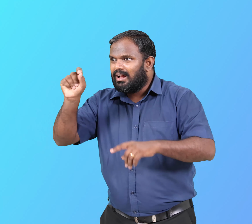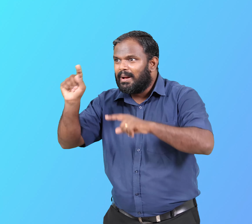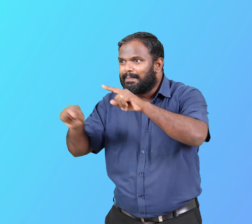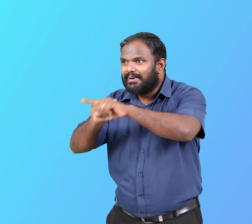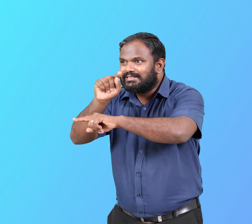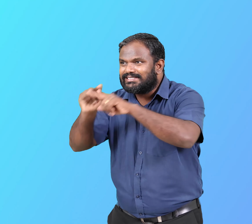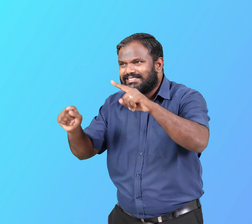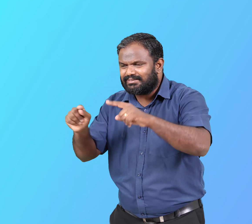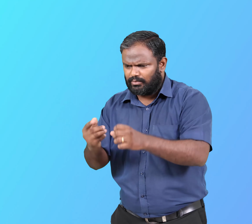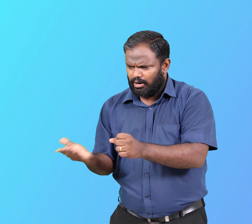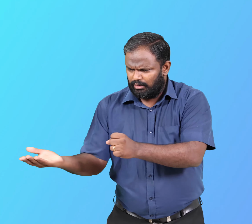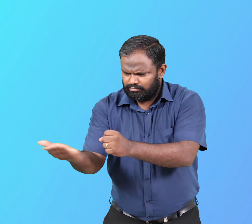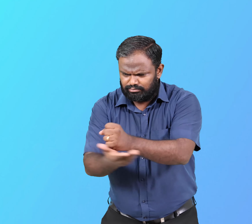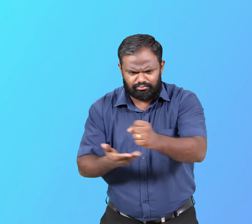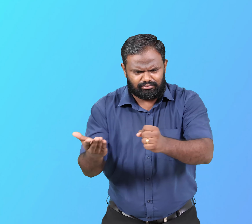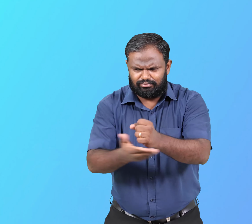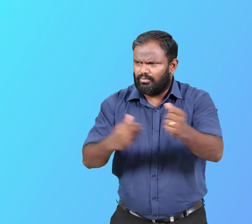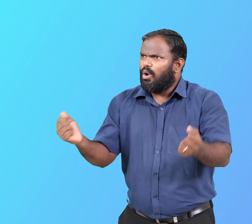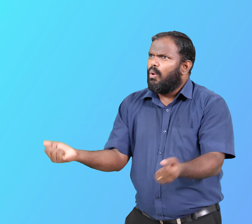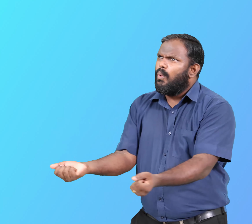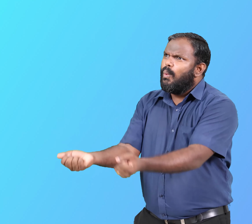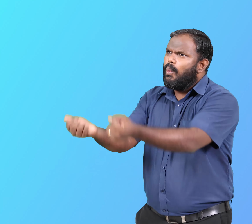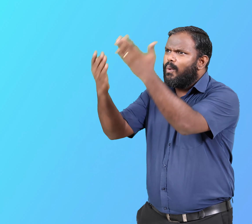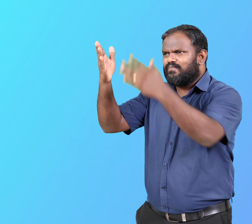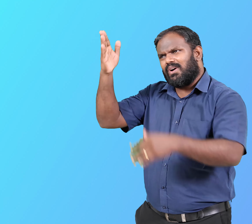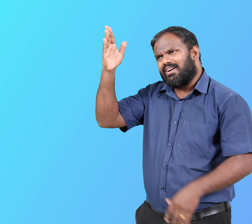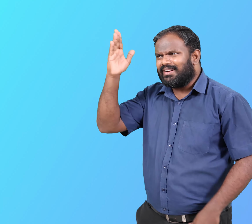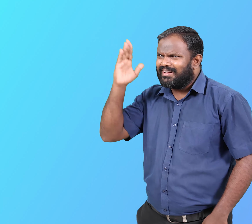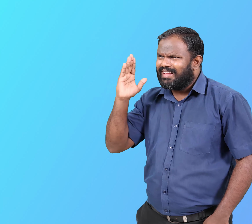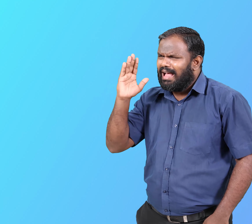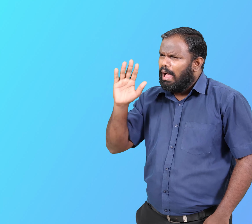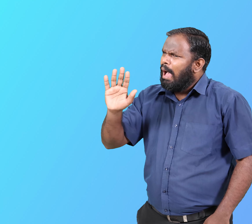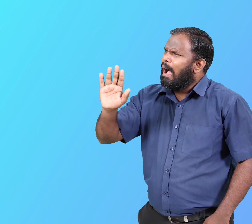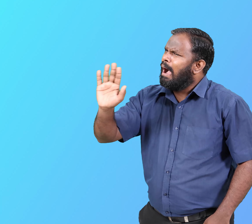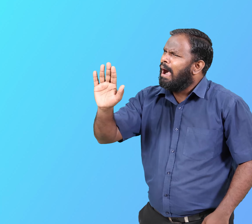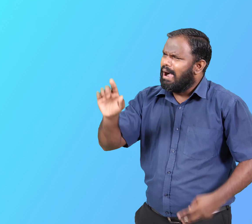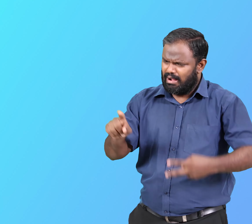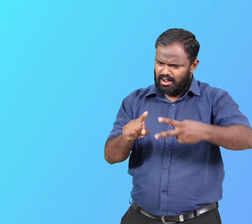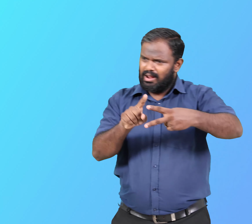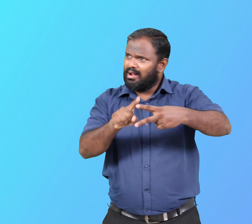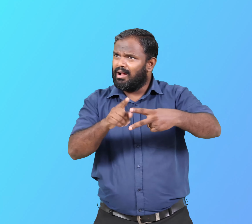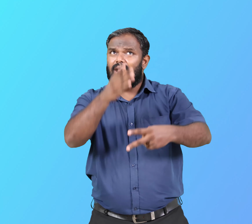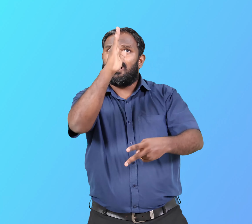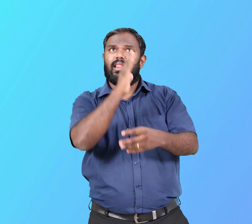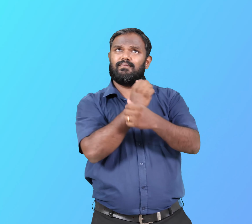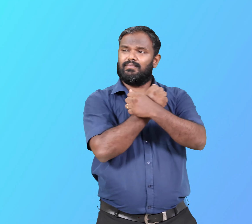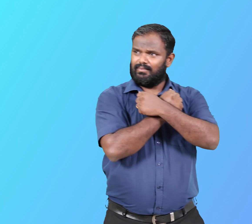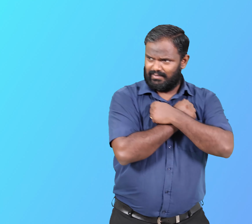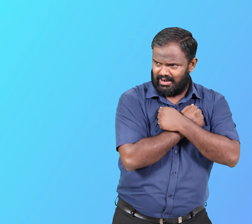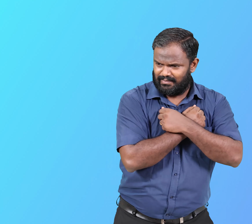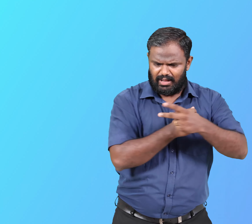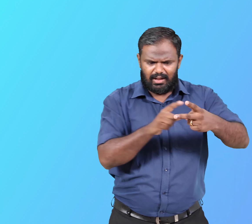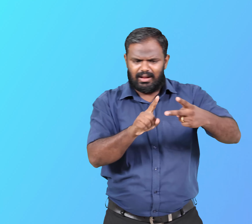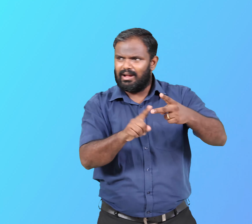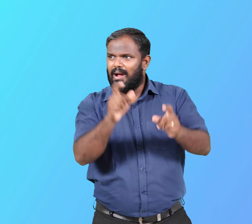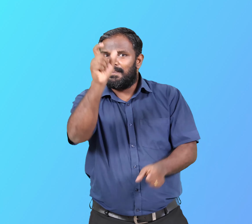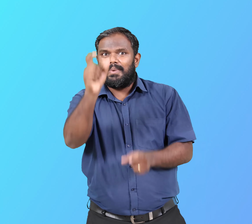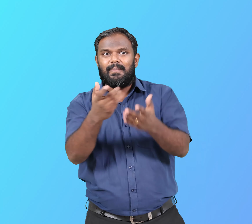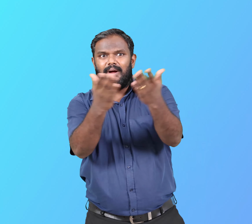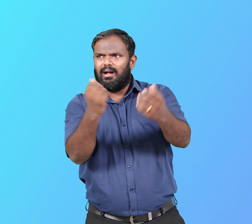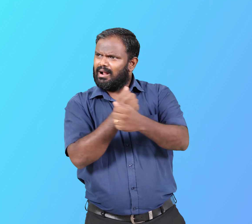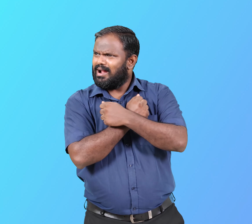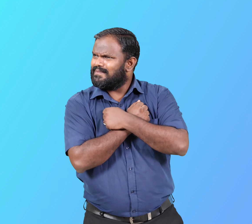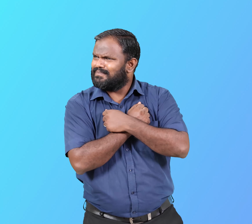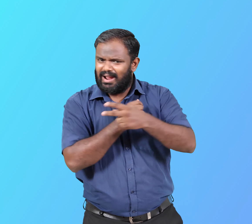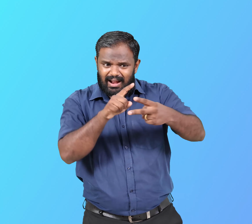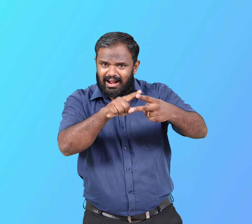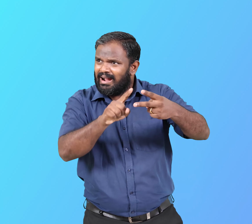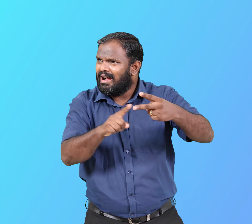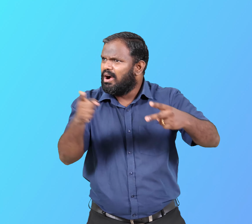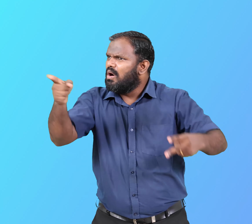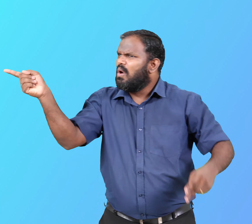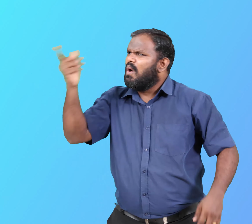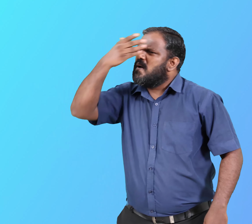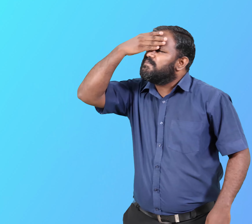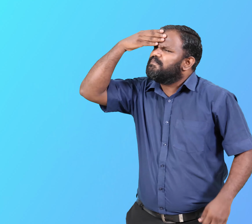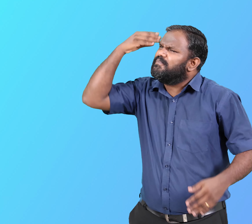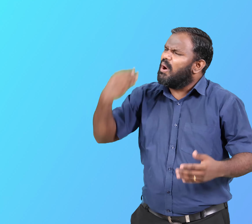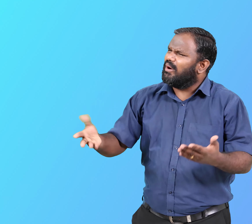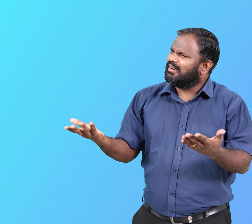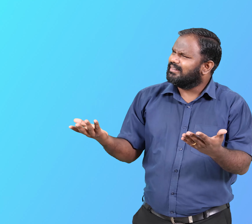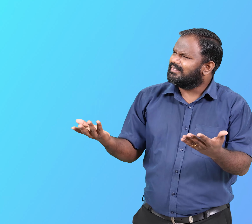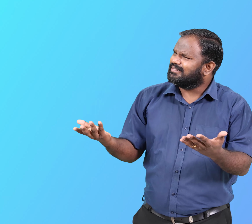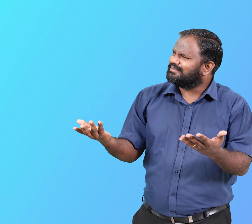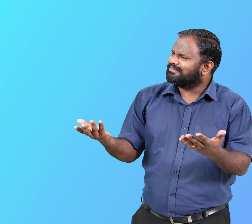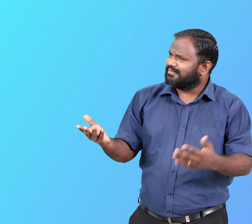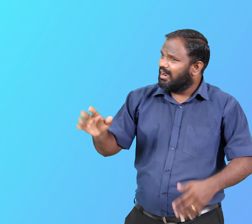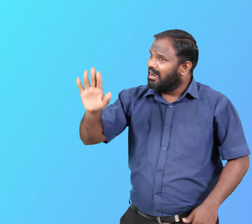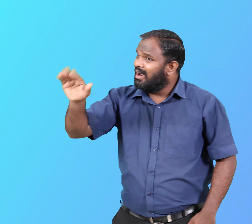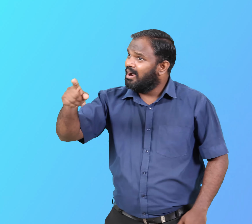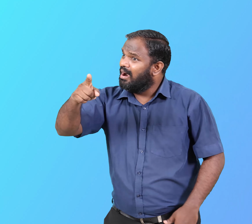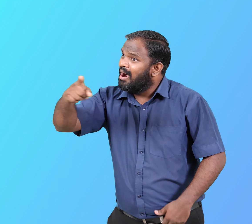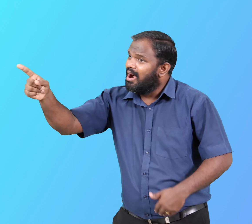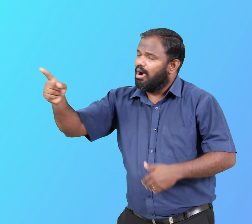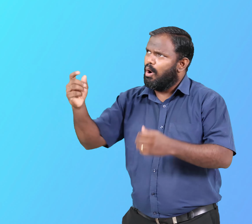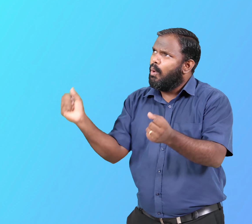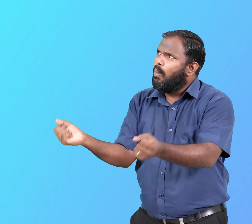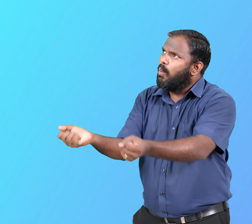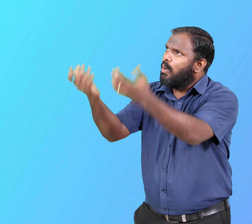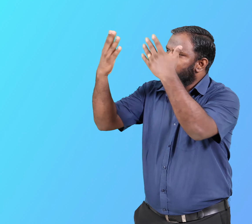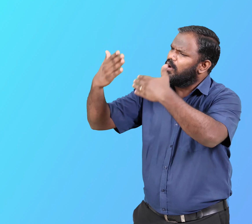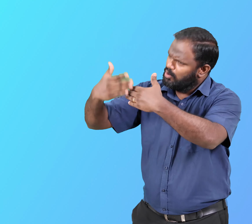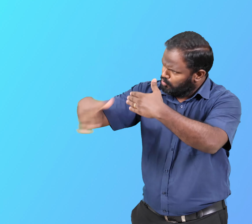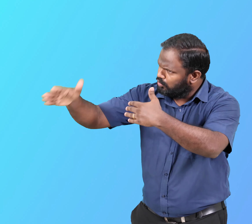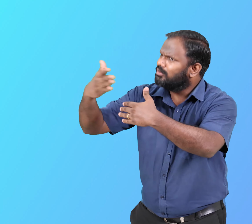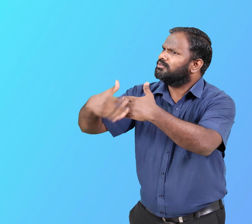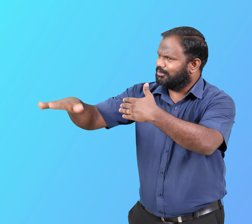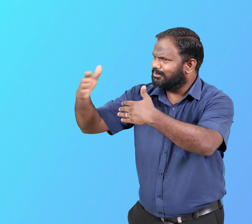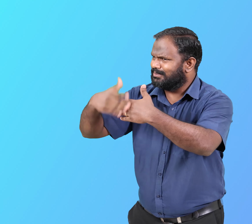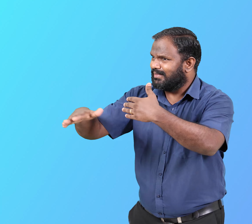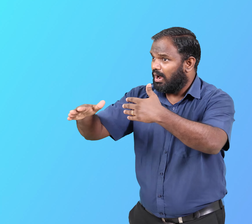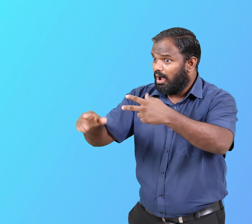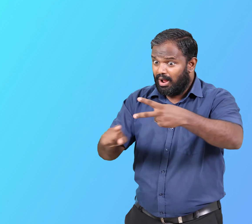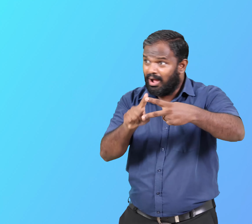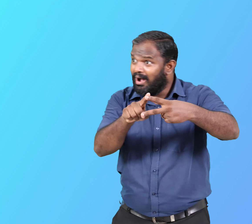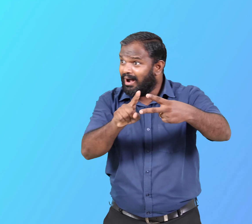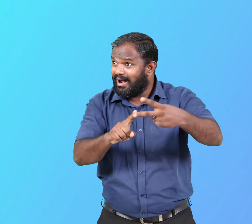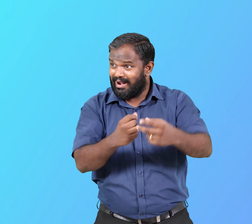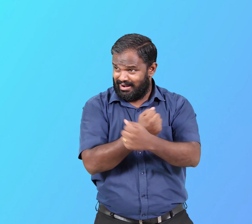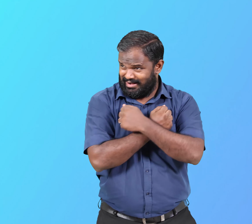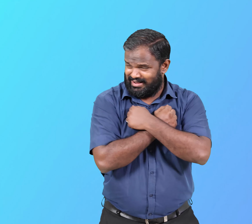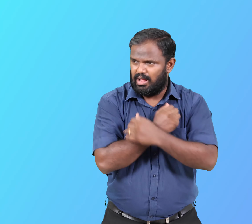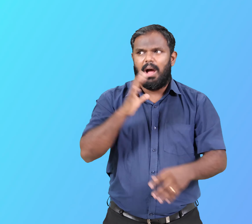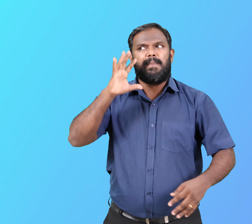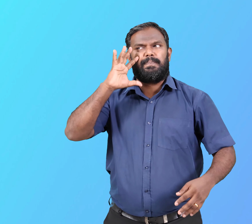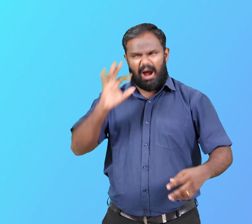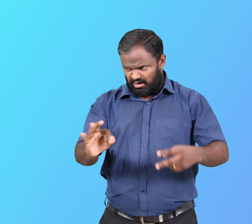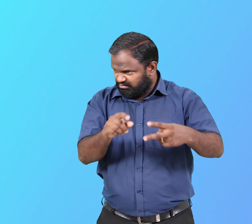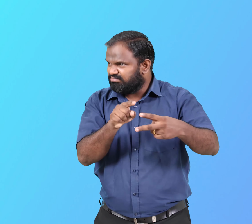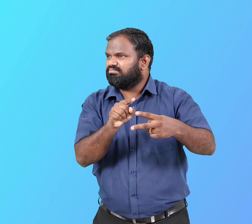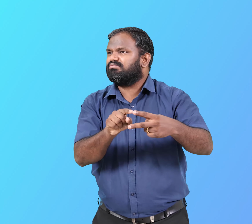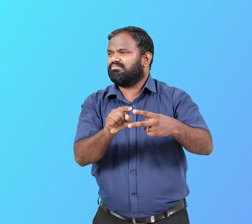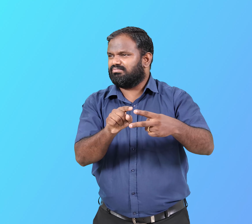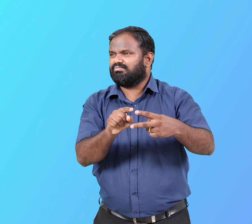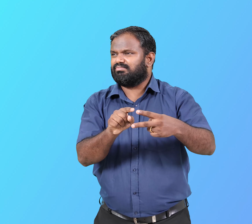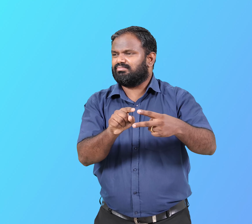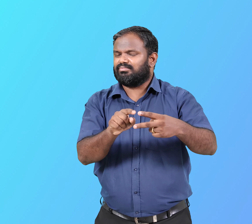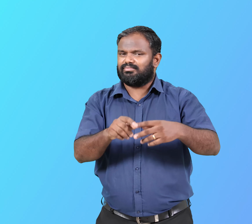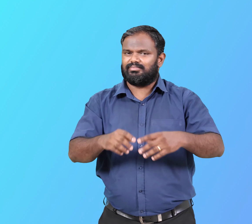But you forget to be fair to others and to love God. These are the things you should do. And you should continue to do those other things.